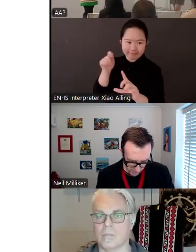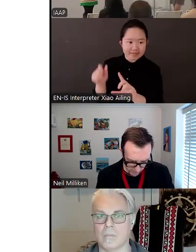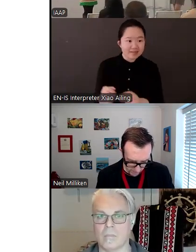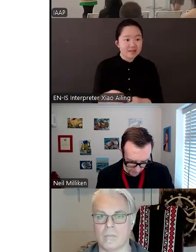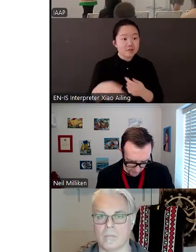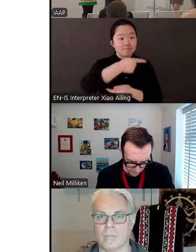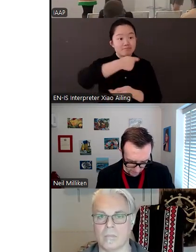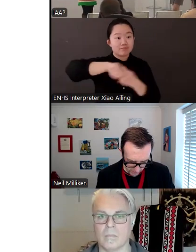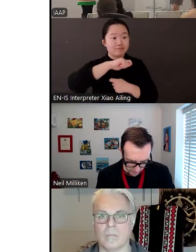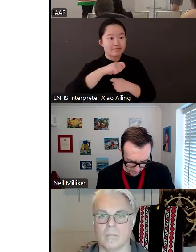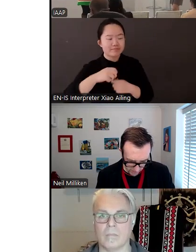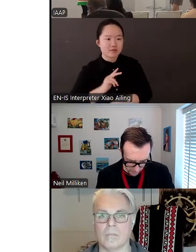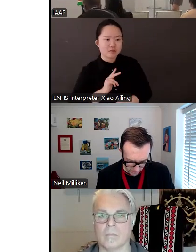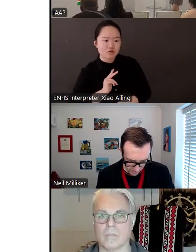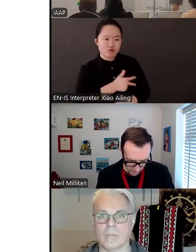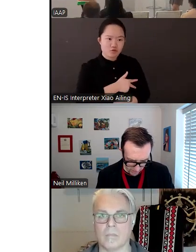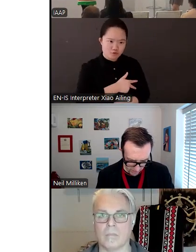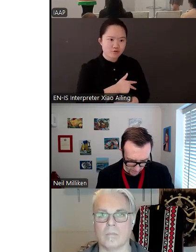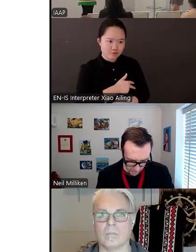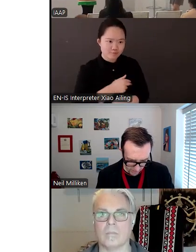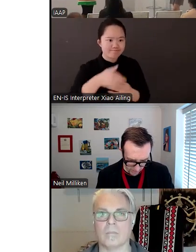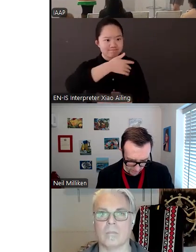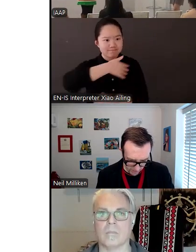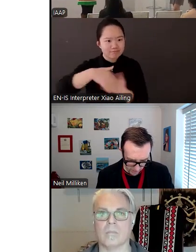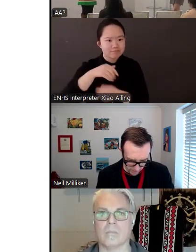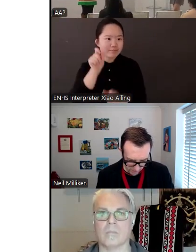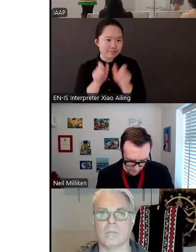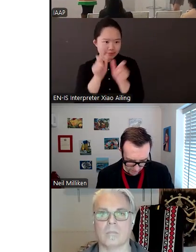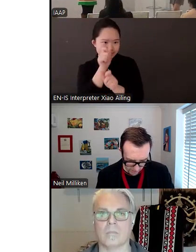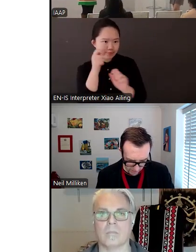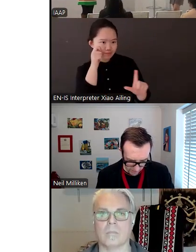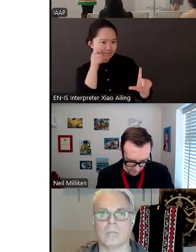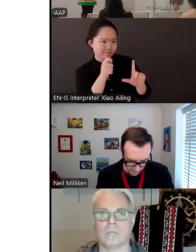So when do you think sit there and make legislation and make these very specific,